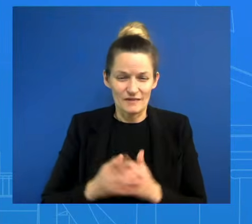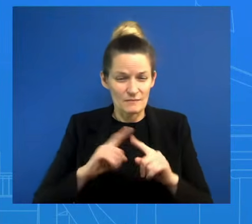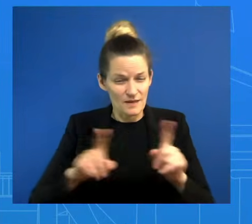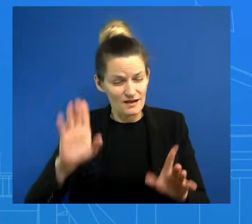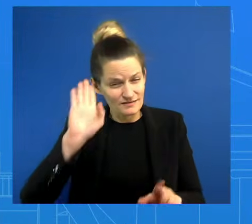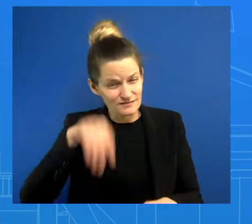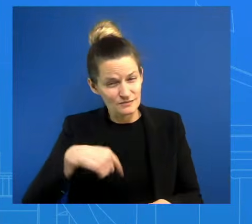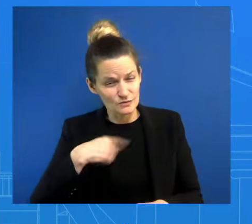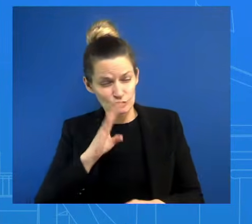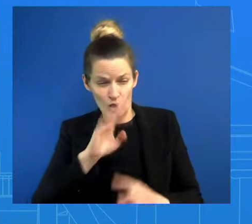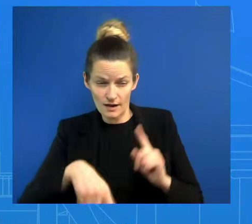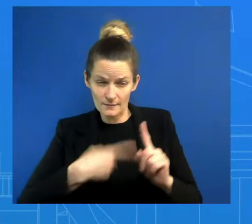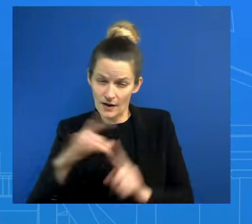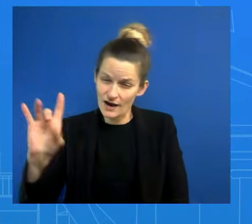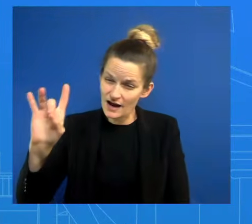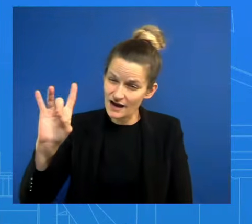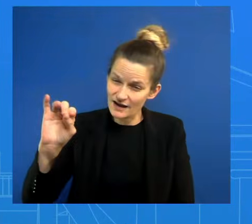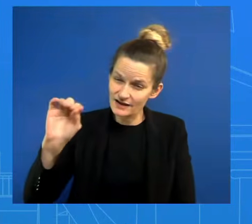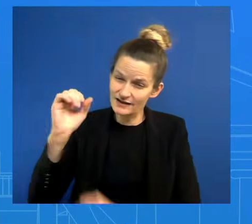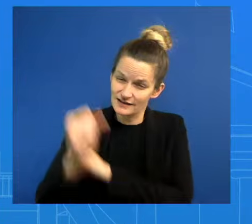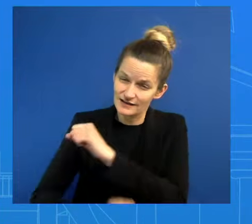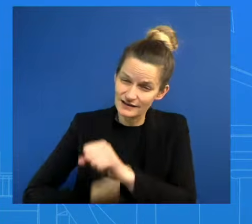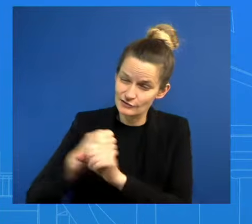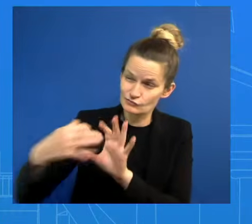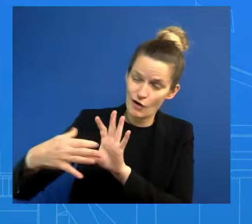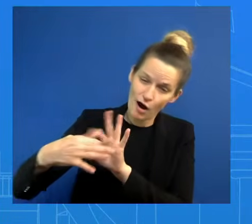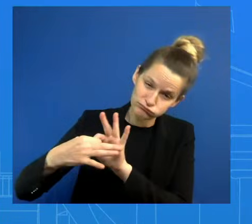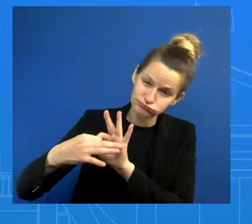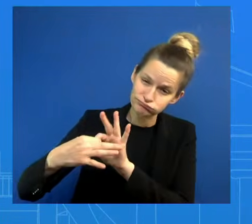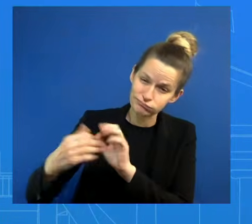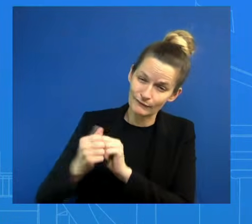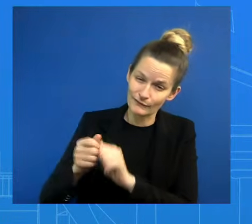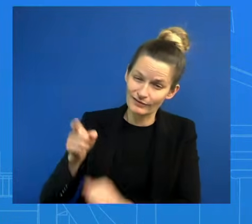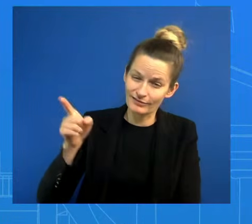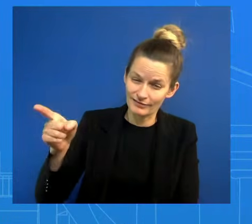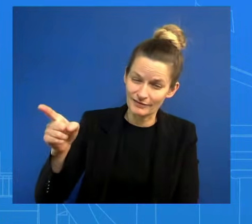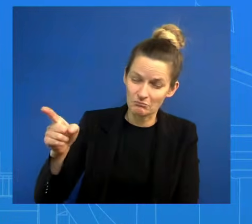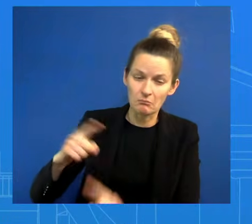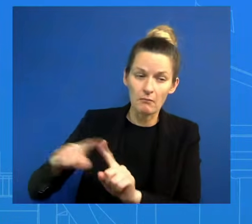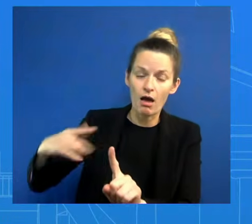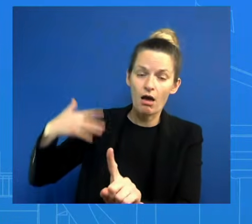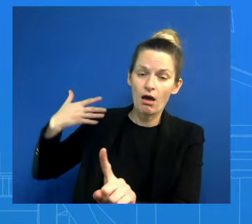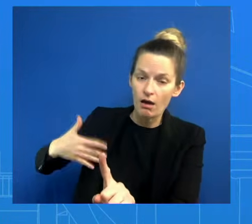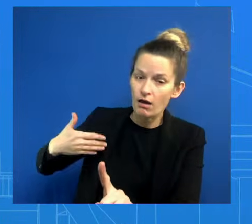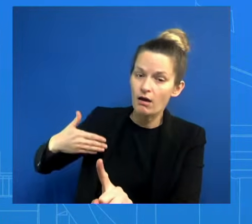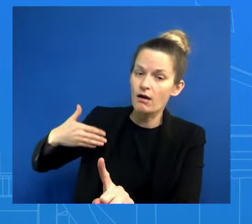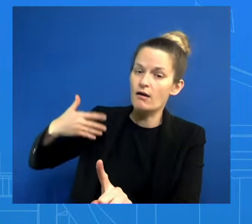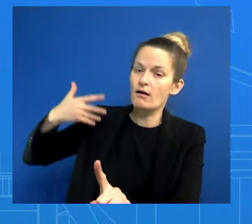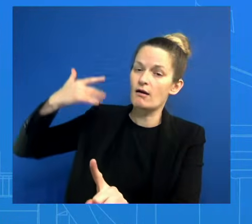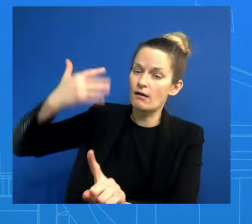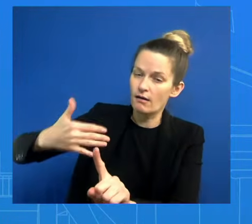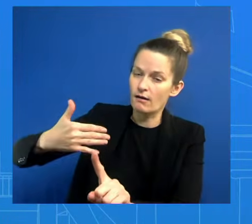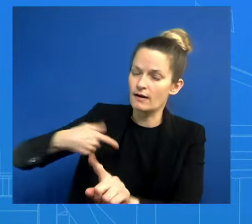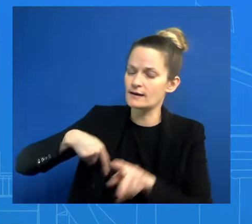over the course of those eight decades, in a bipartisan way, and that's how we're looking to move forward. The Press: And just really quickly -- last one -- on Taiwan.